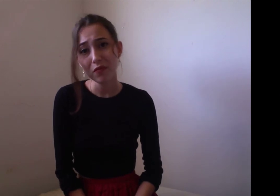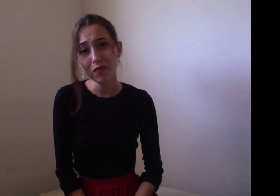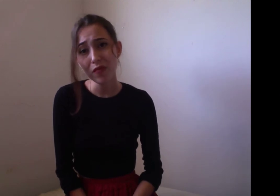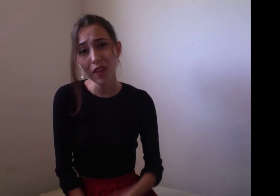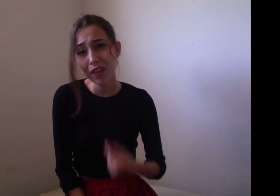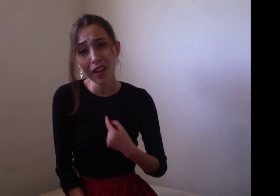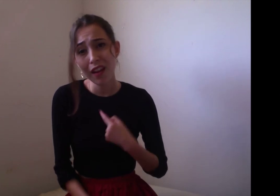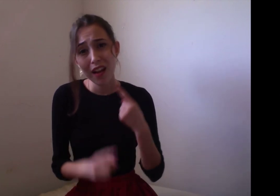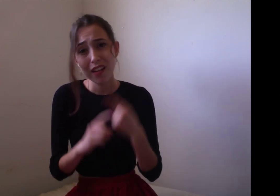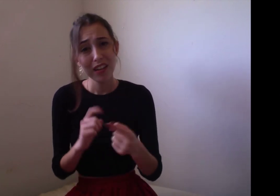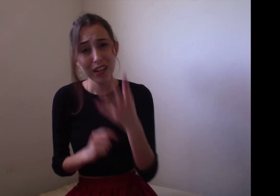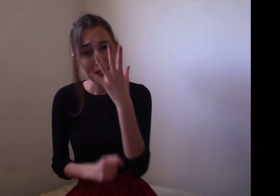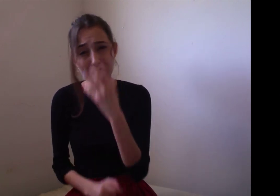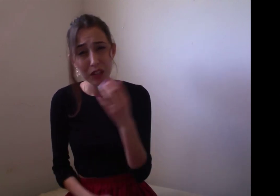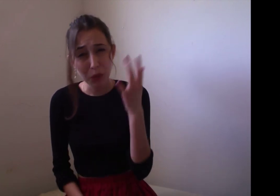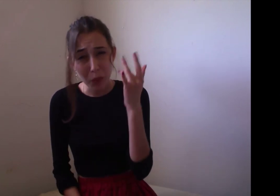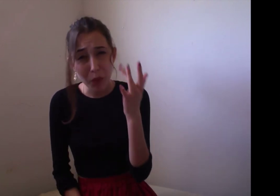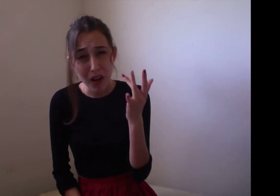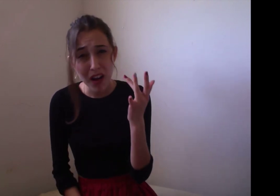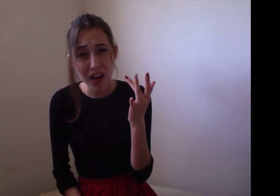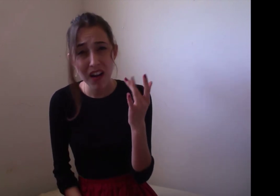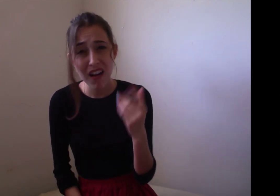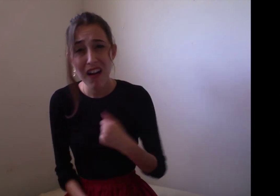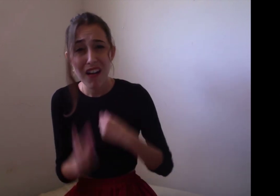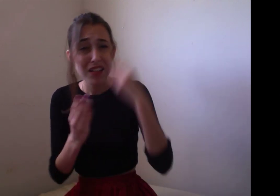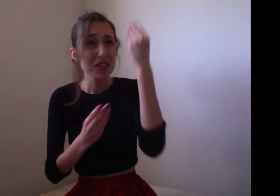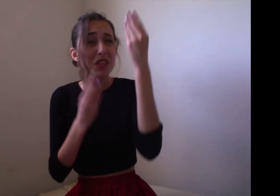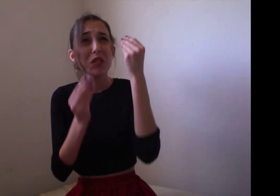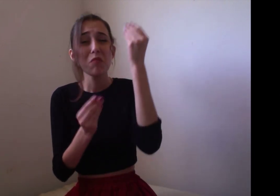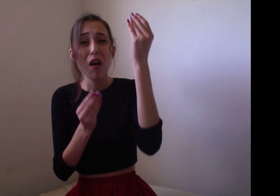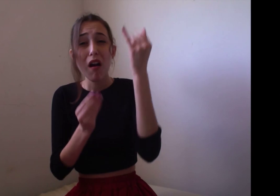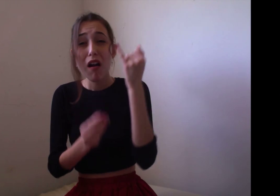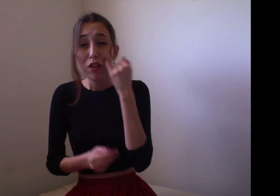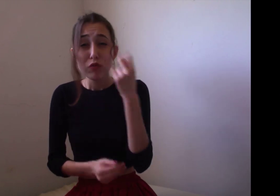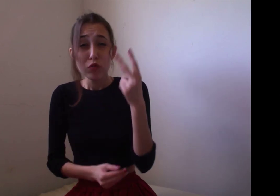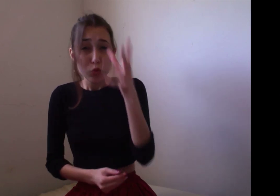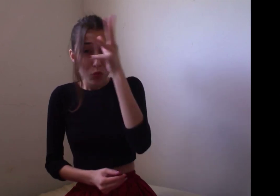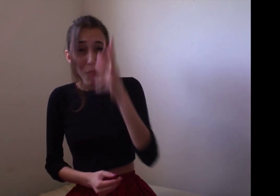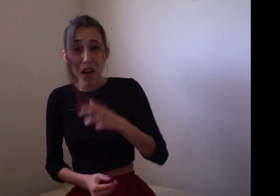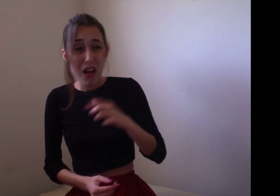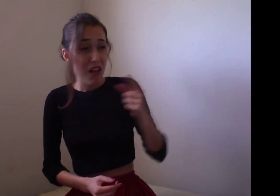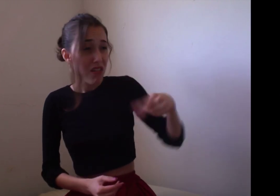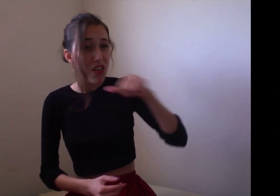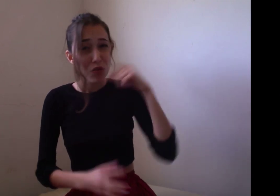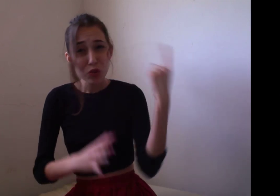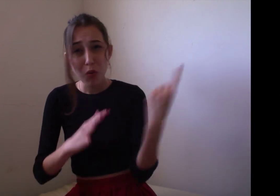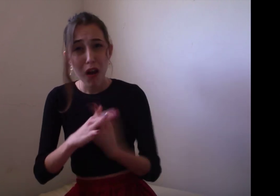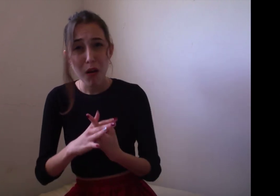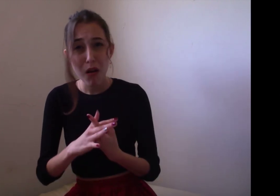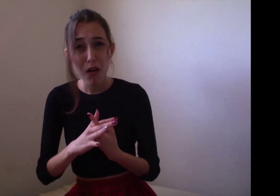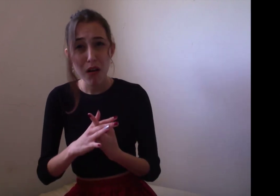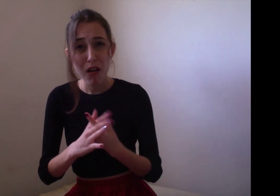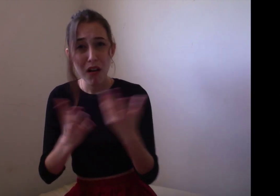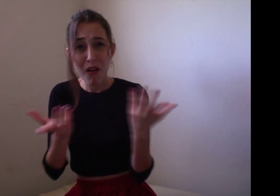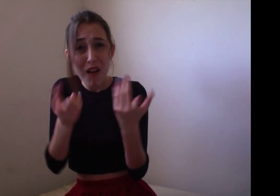I don’t sleep when I think about the way it could have gone if the two guys had never come.